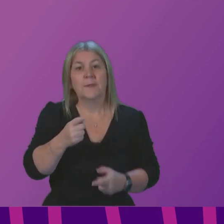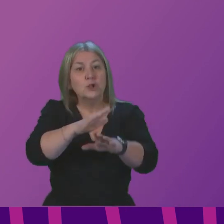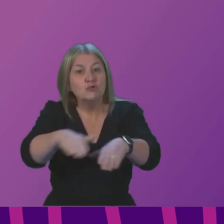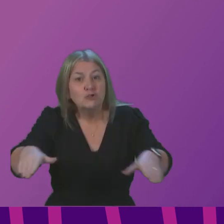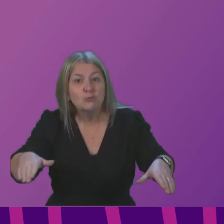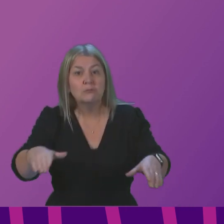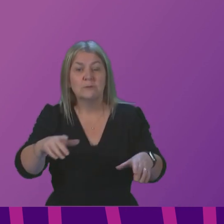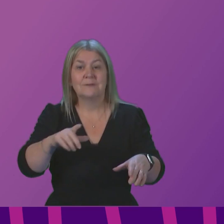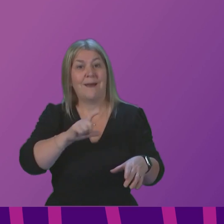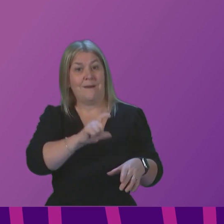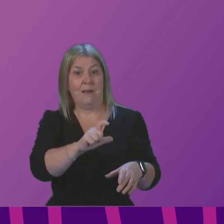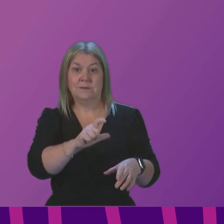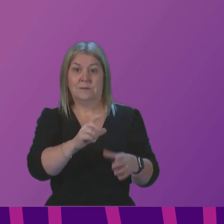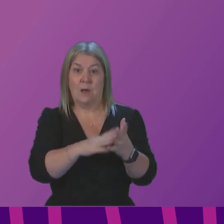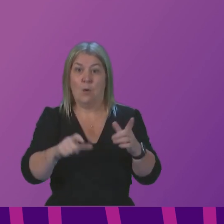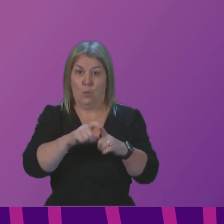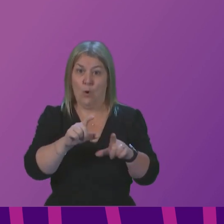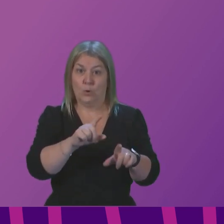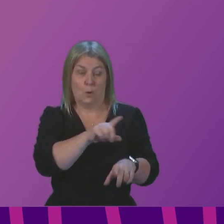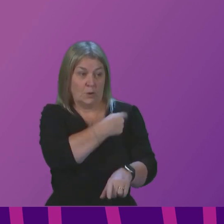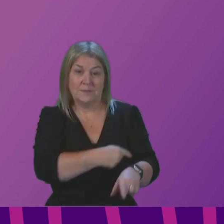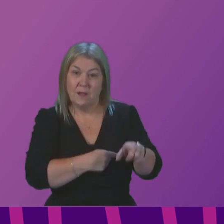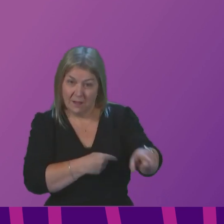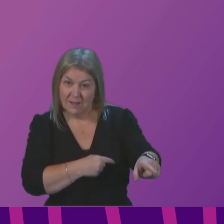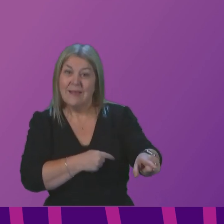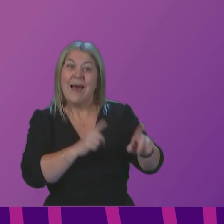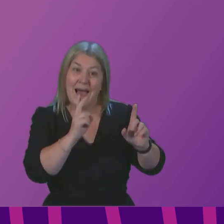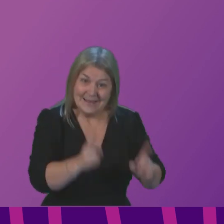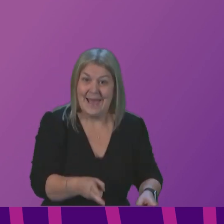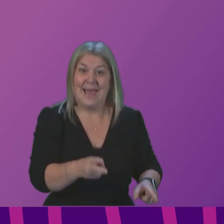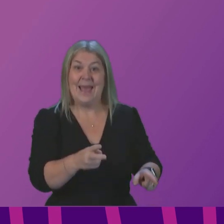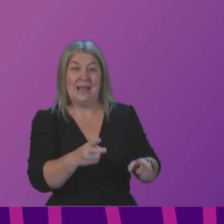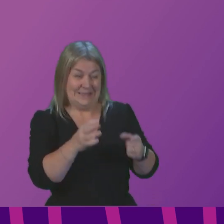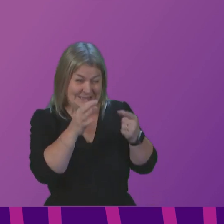Main. In that case, a bacteria linked to water, Stenotrophomonas, was identified by infection-control